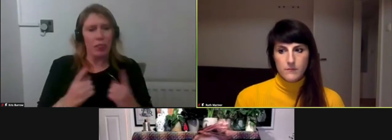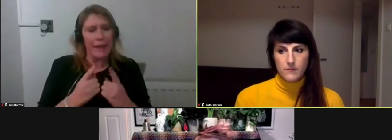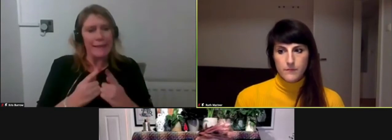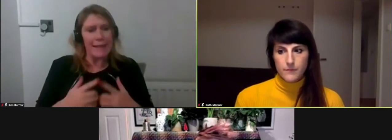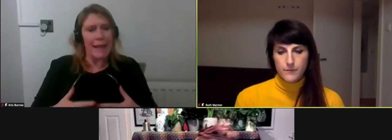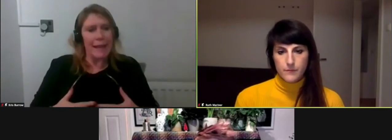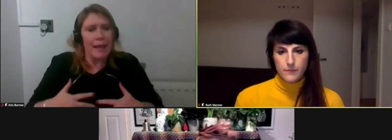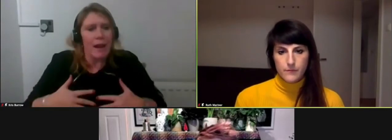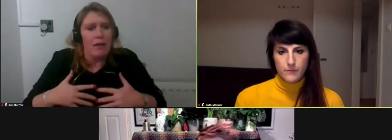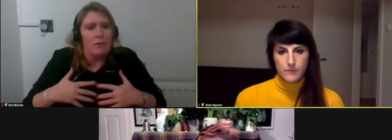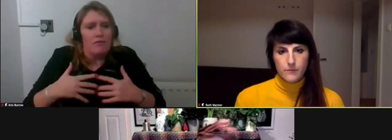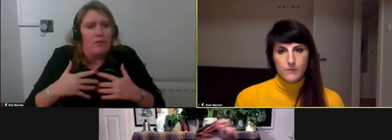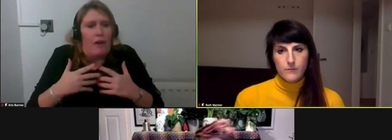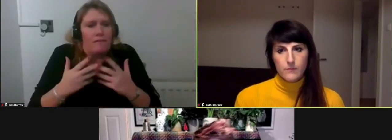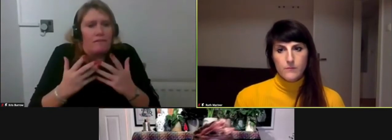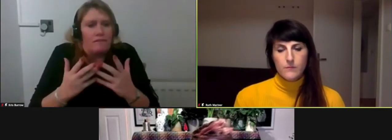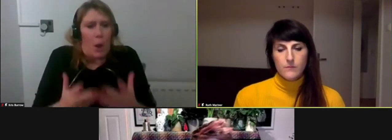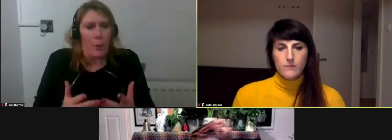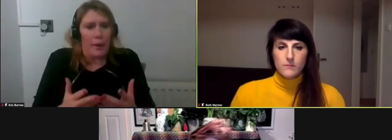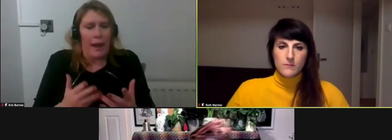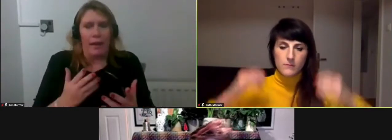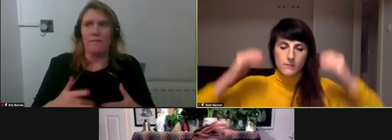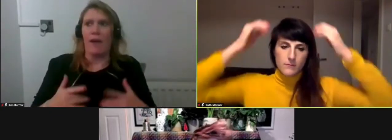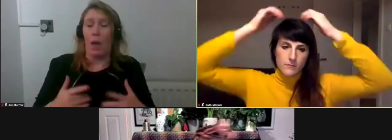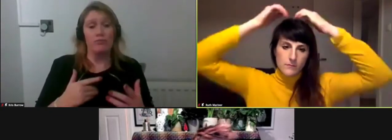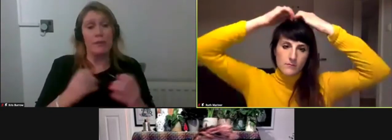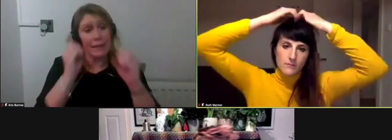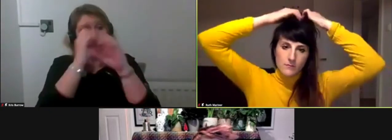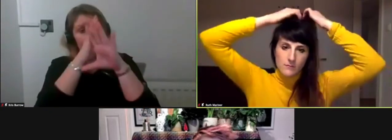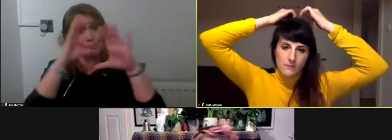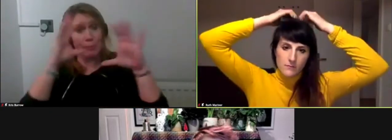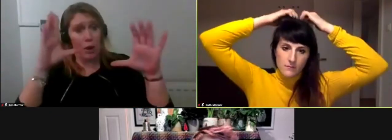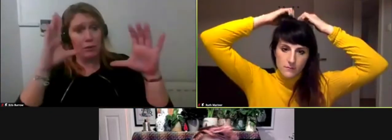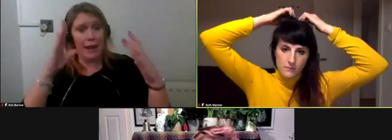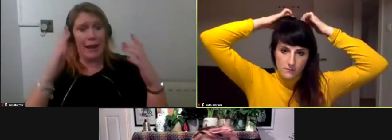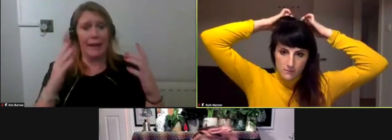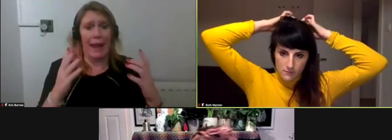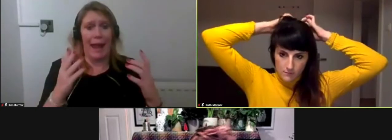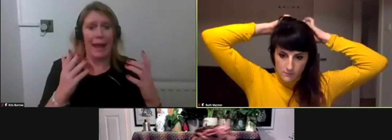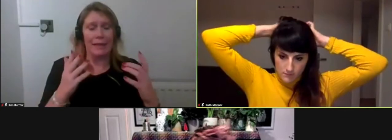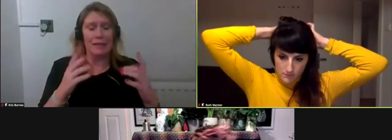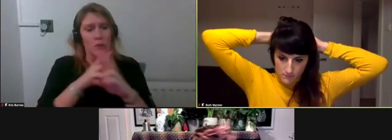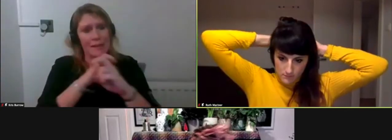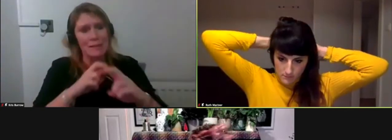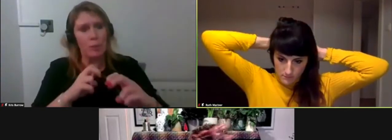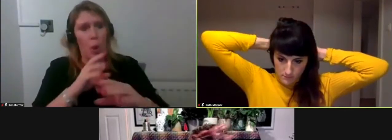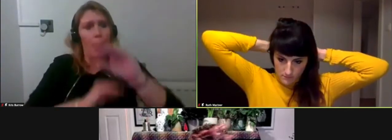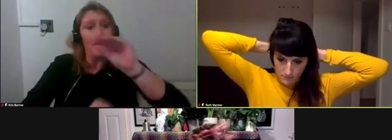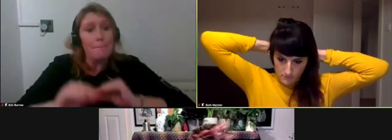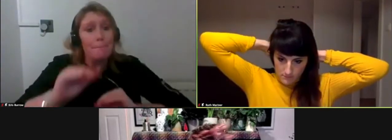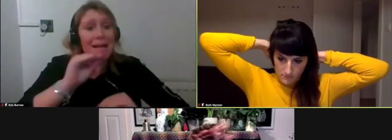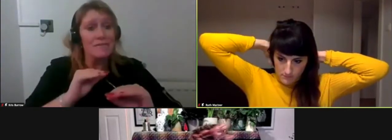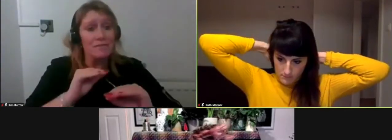and inspiring way to explore the metaphors that in this piece and what we are looking to create.